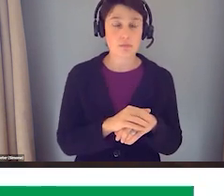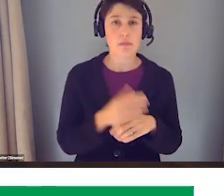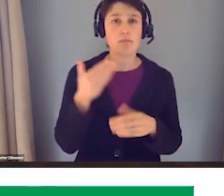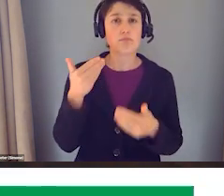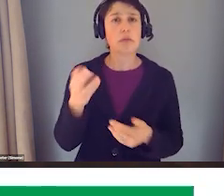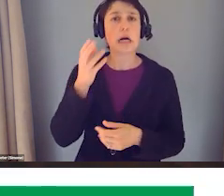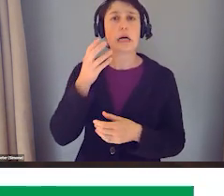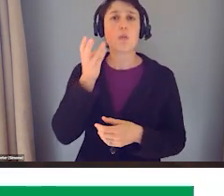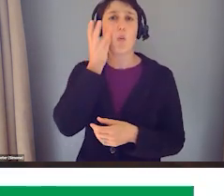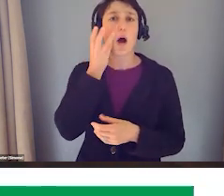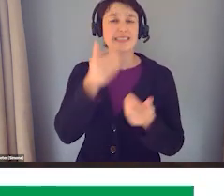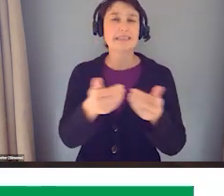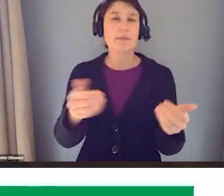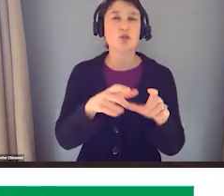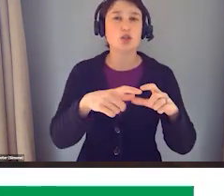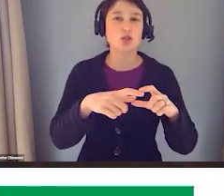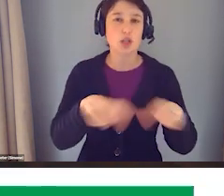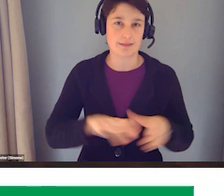Alumni activities, tuition benefits for family members,